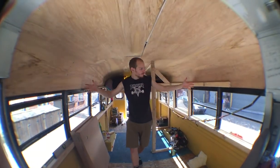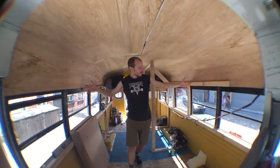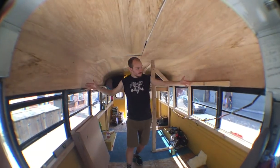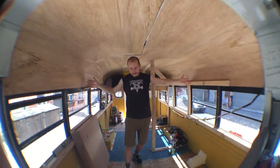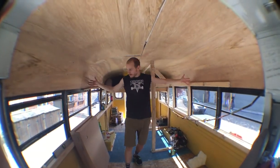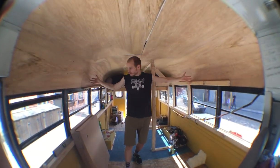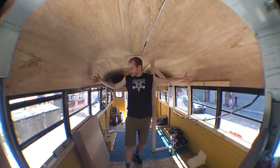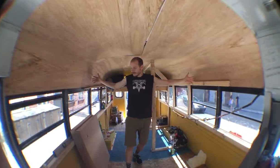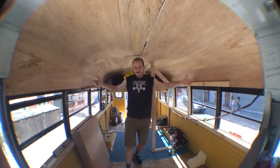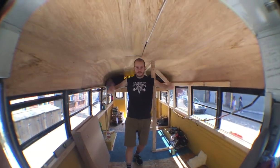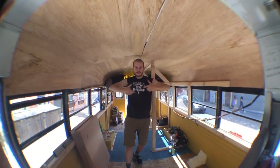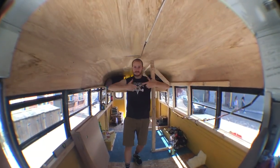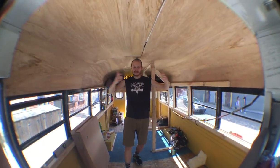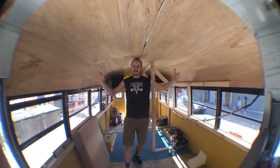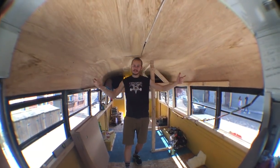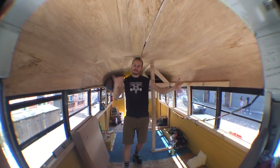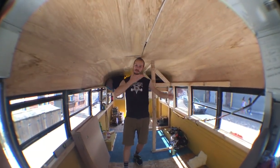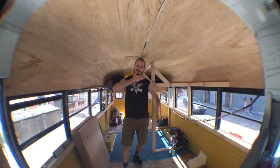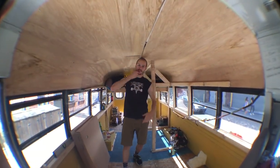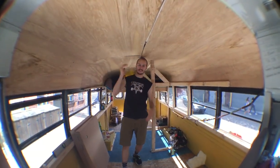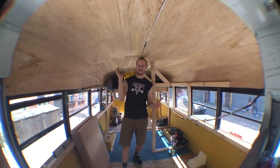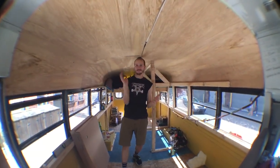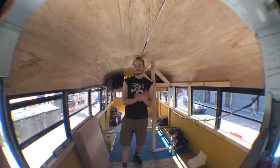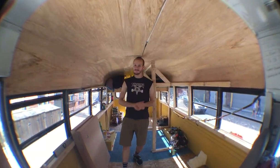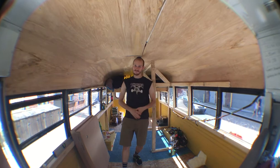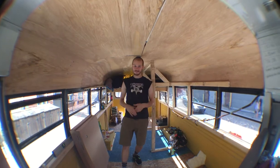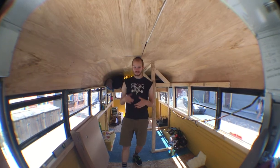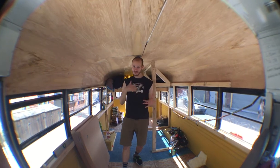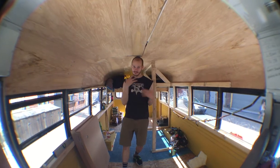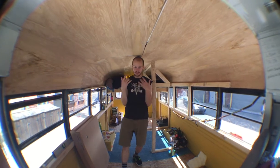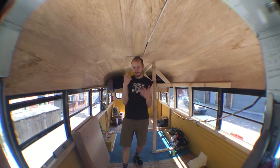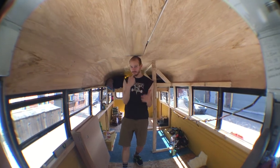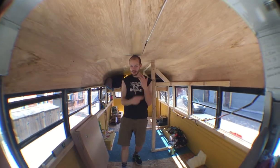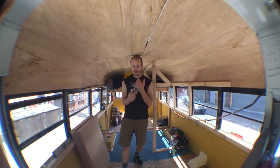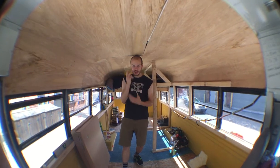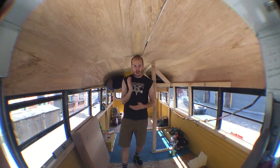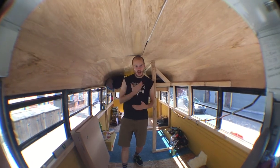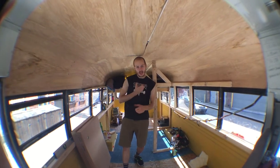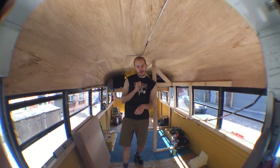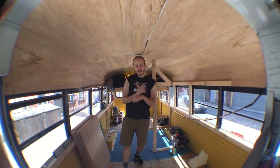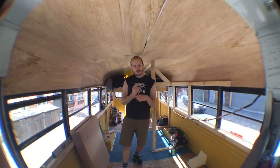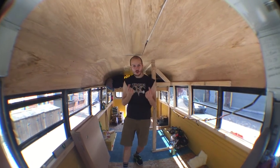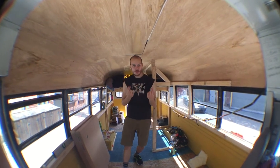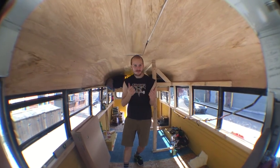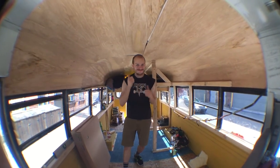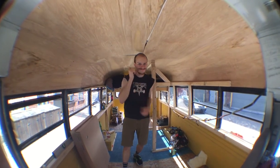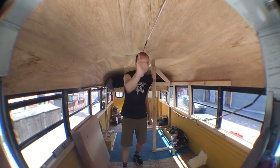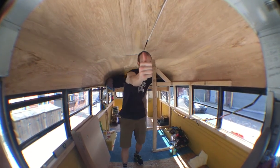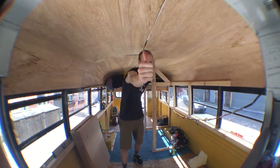big & better view! so excited how our work going!